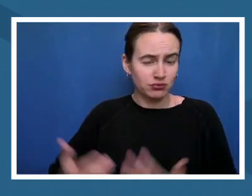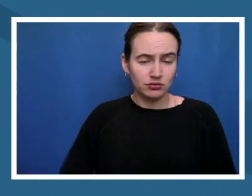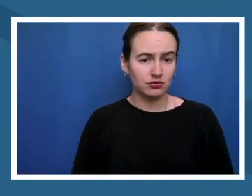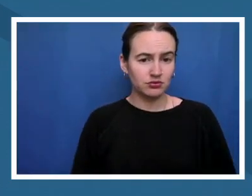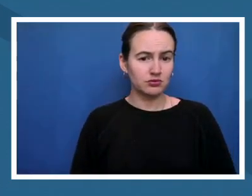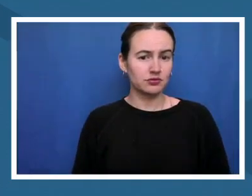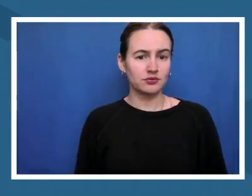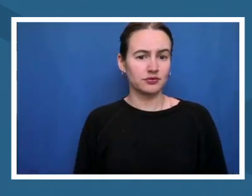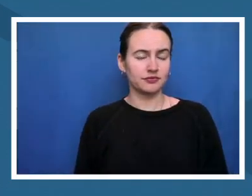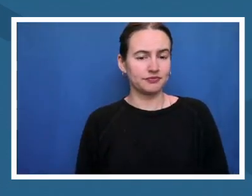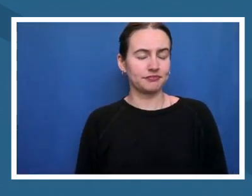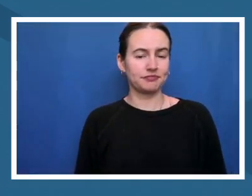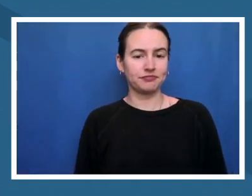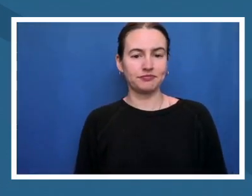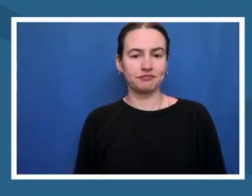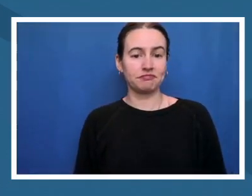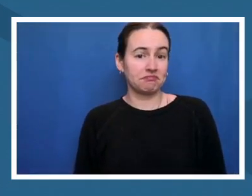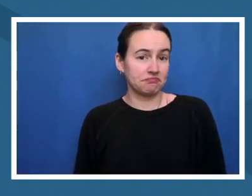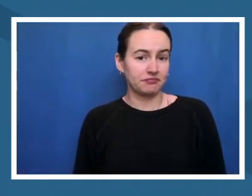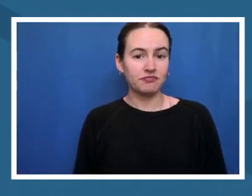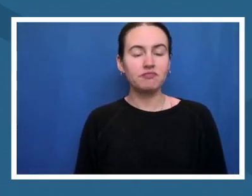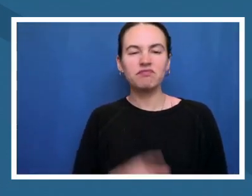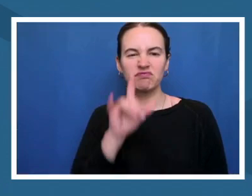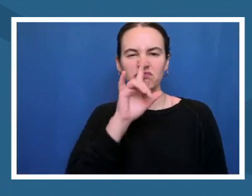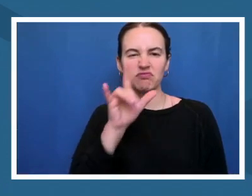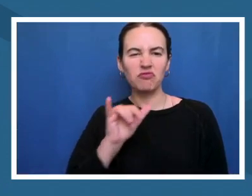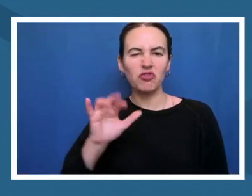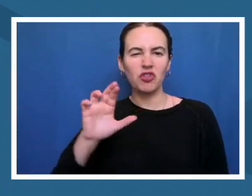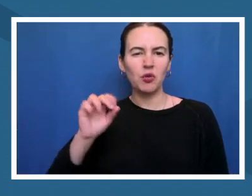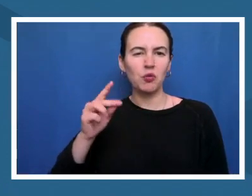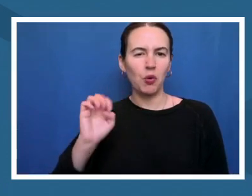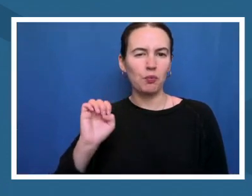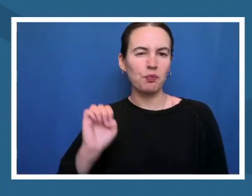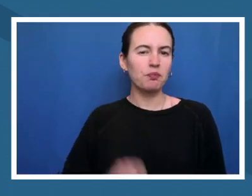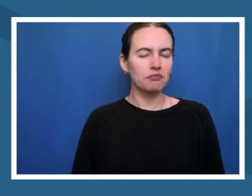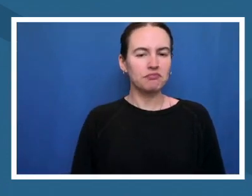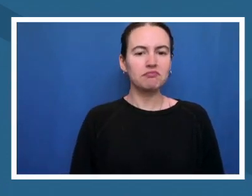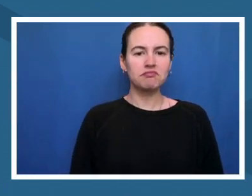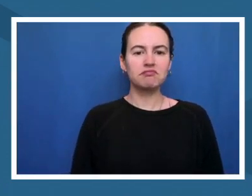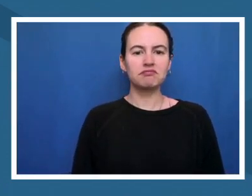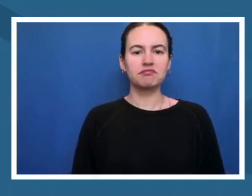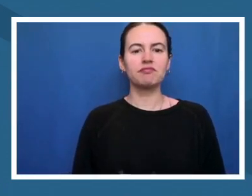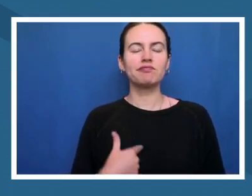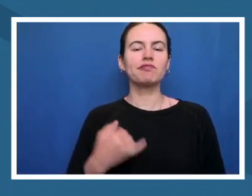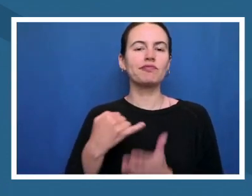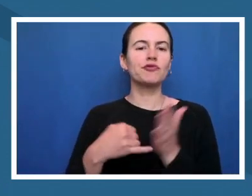yeah so that looks like rope to me so i'll